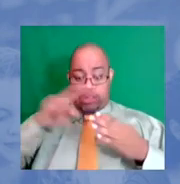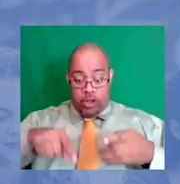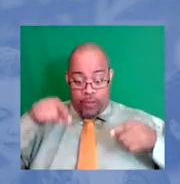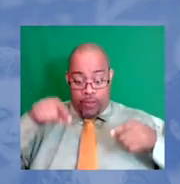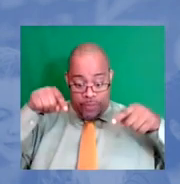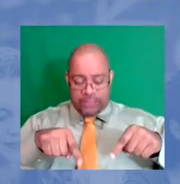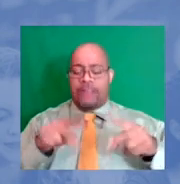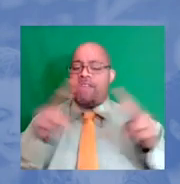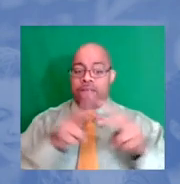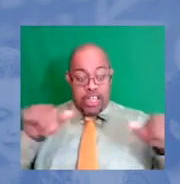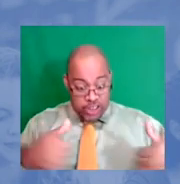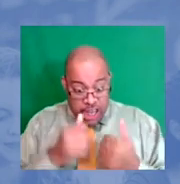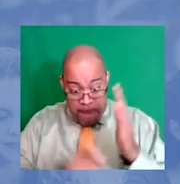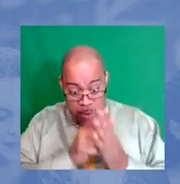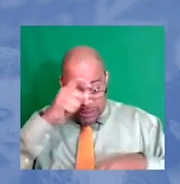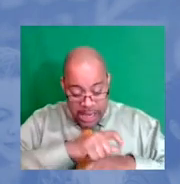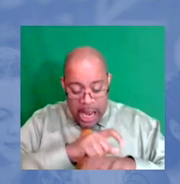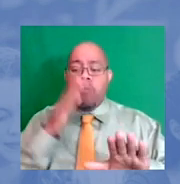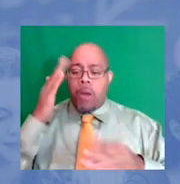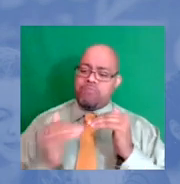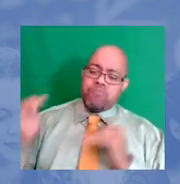BETTER THAN WE WERE AND THAT SHOULD BE OUR GOAL.